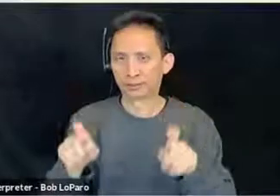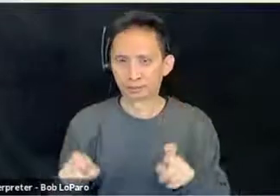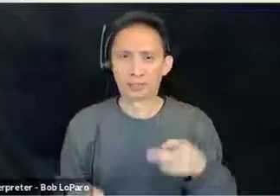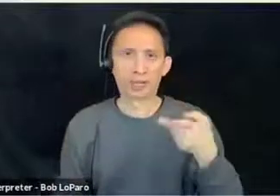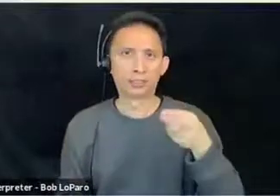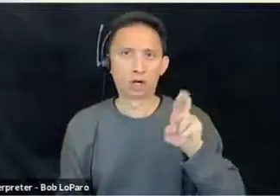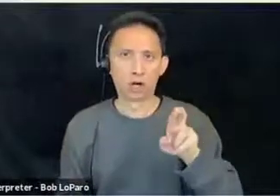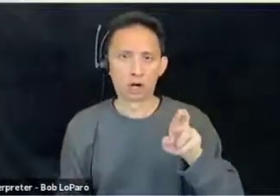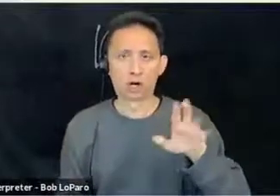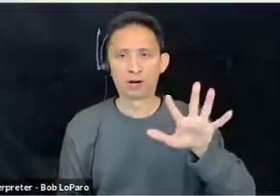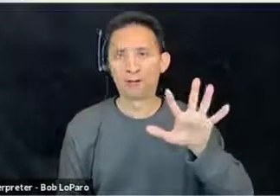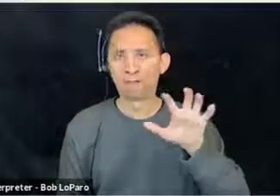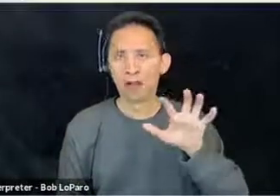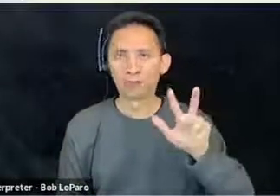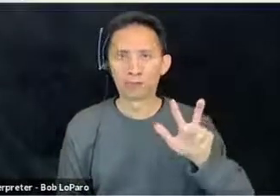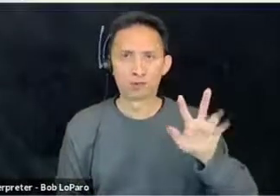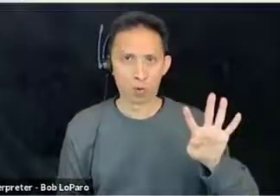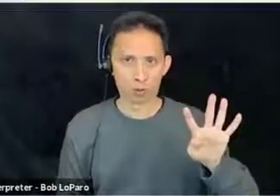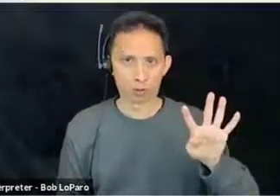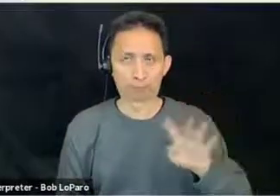Newborn screening can be done successfully,